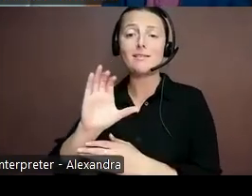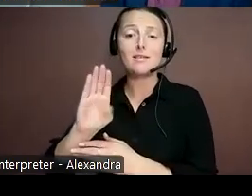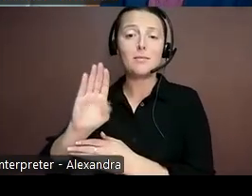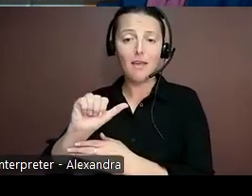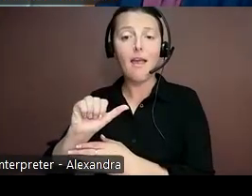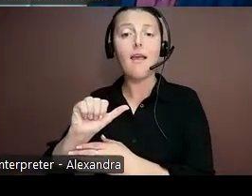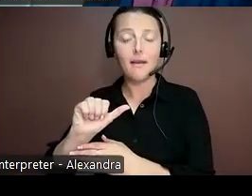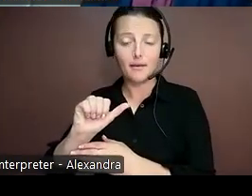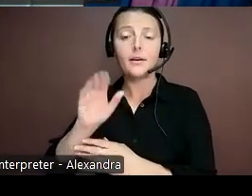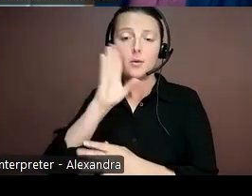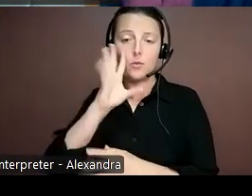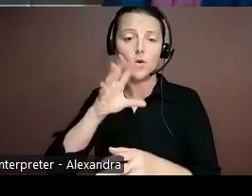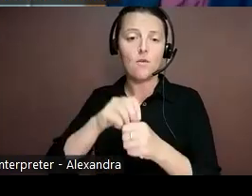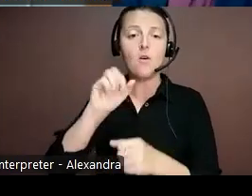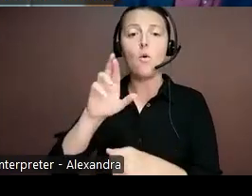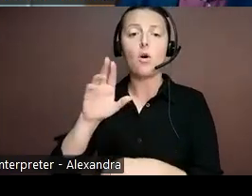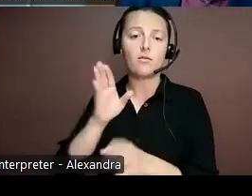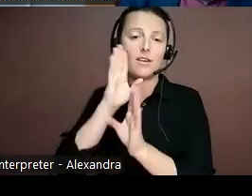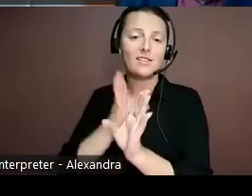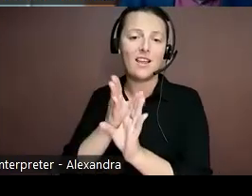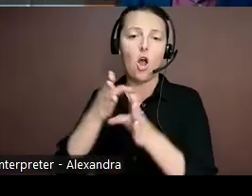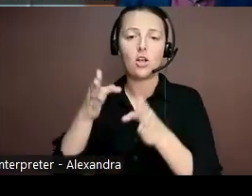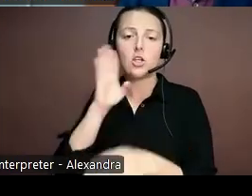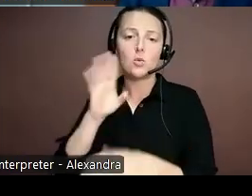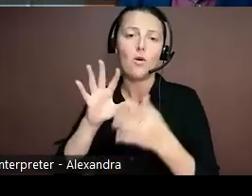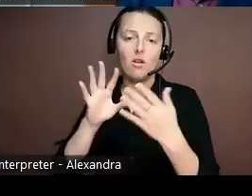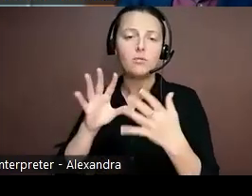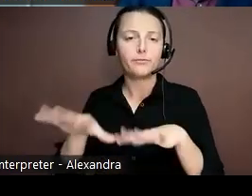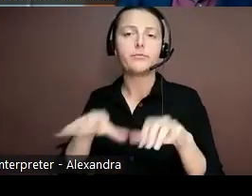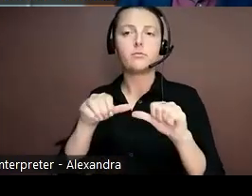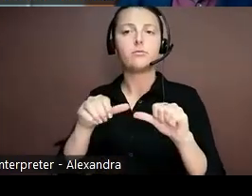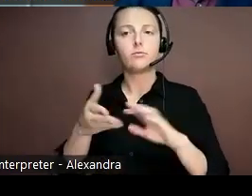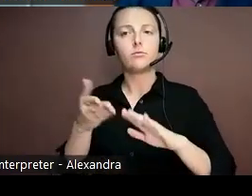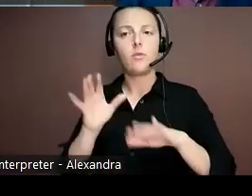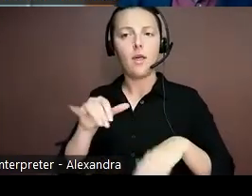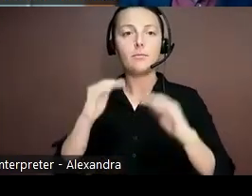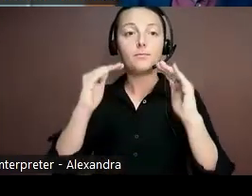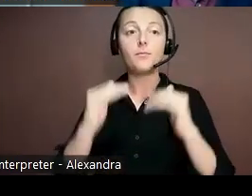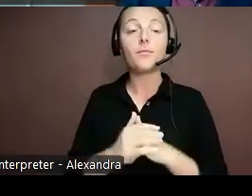uh the mu level um you know when we talk about mu therapy we're talking about what do you do with